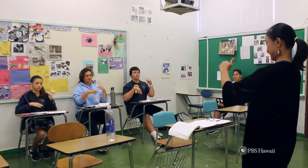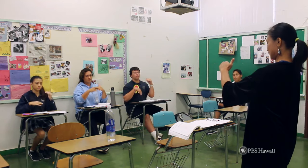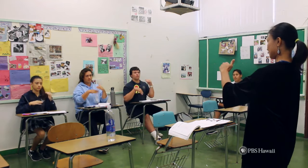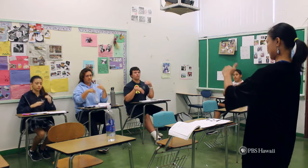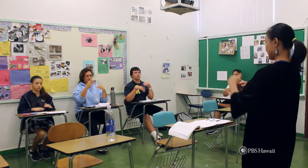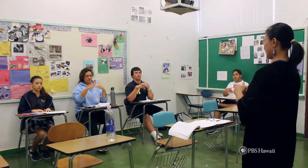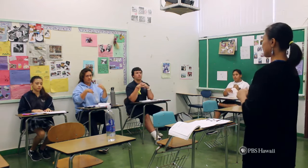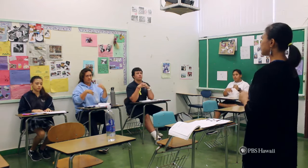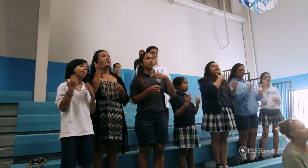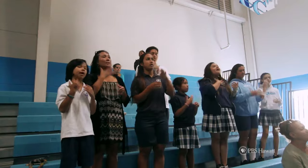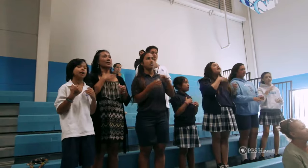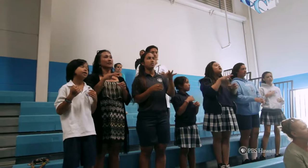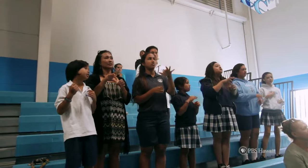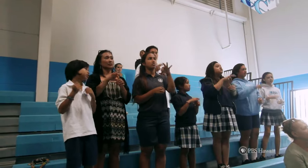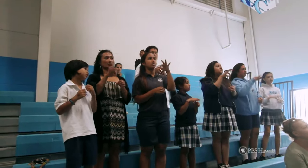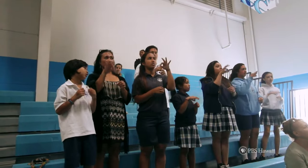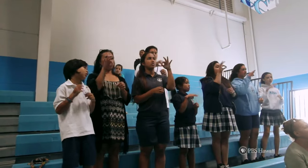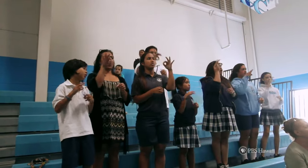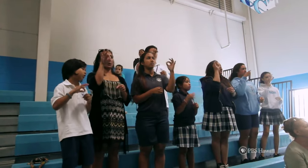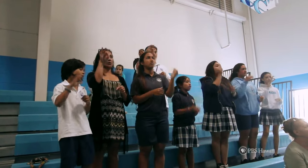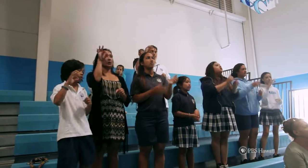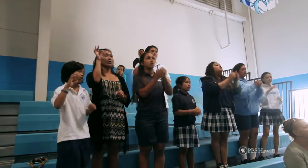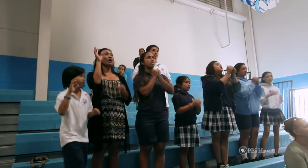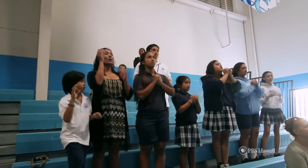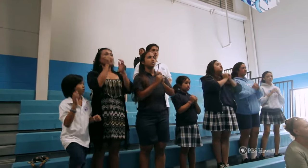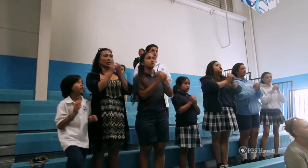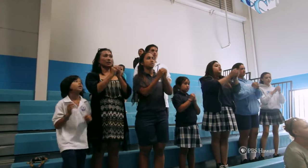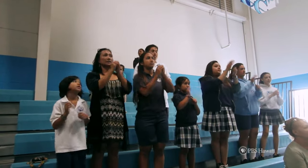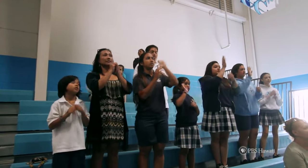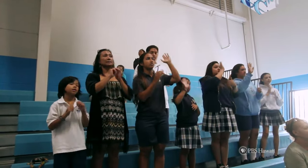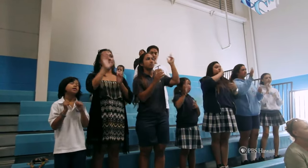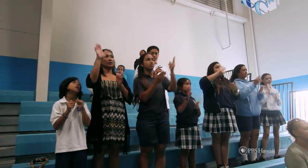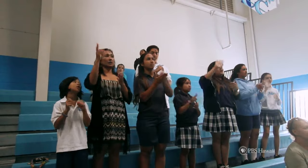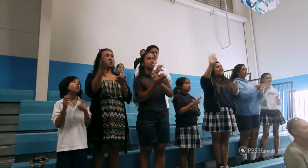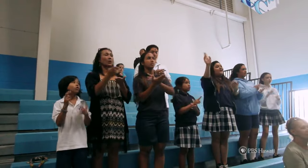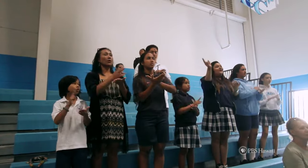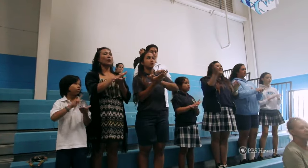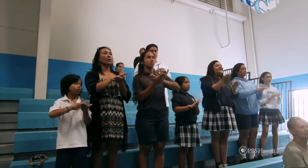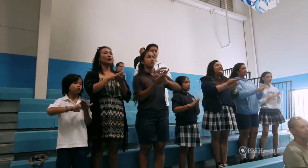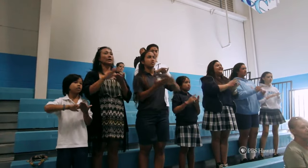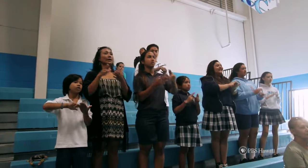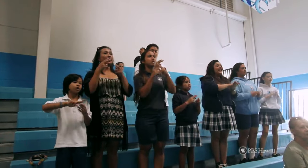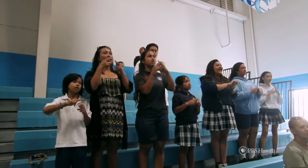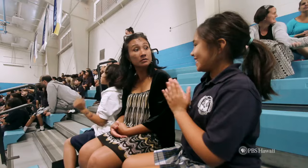to any group of age. By having students to participate in deaf social events, they become